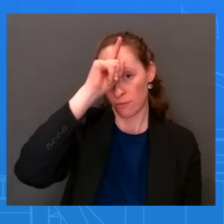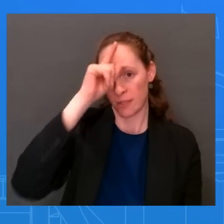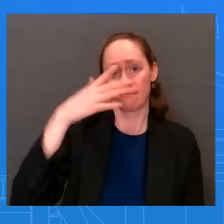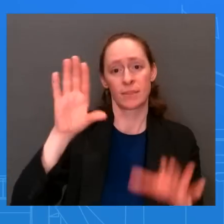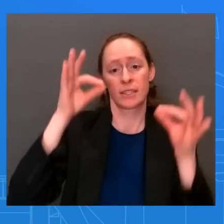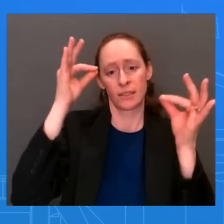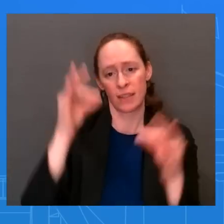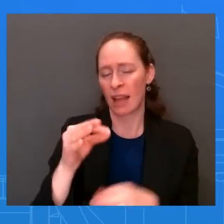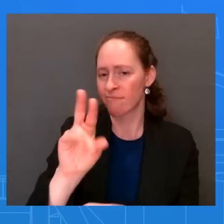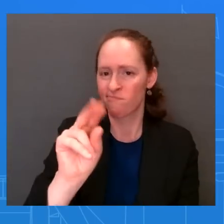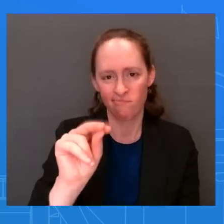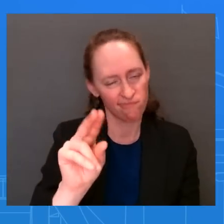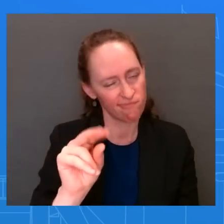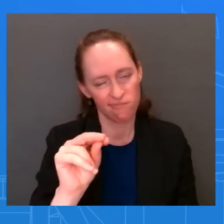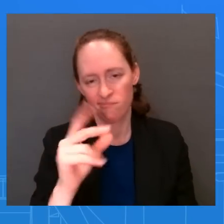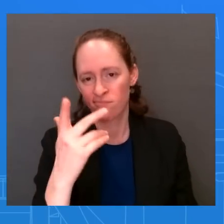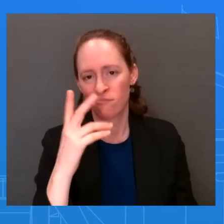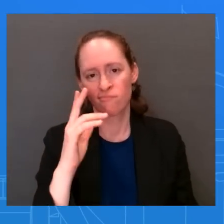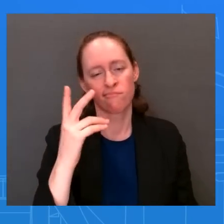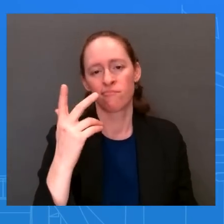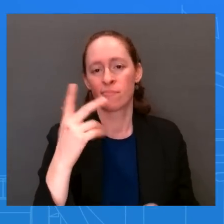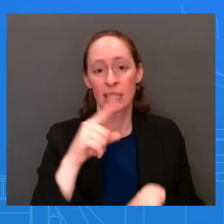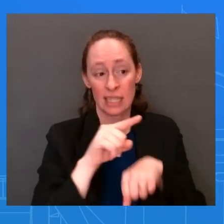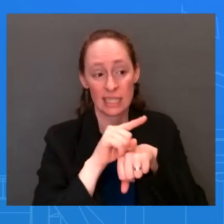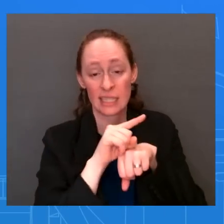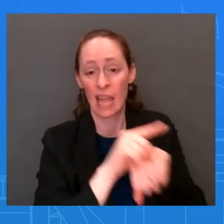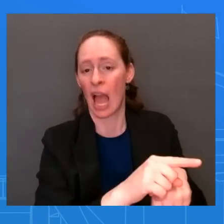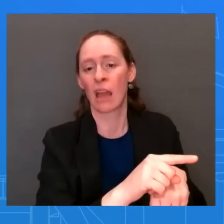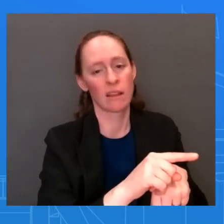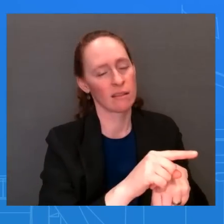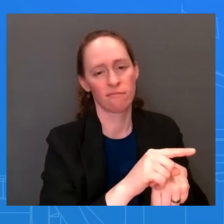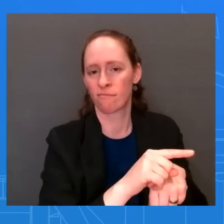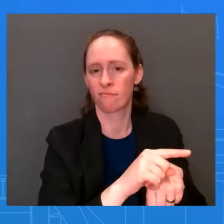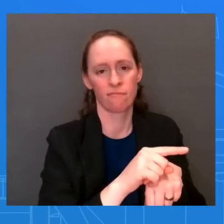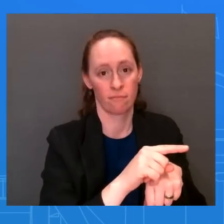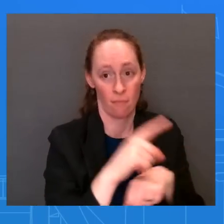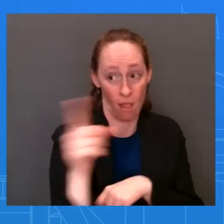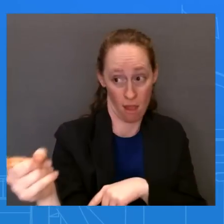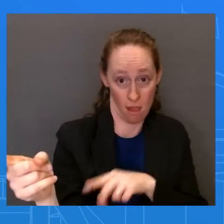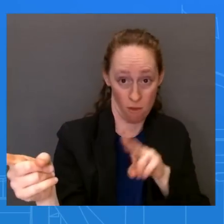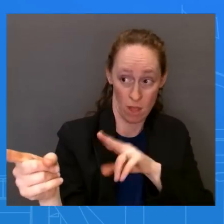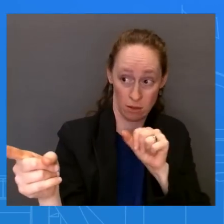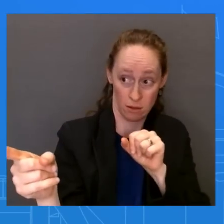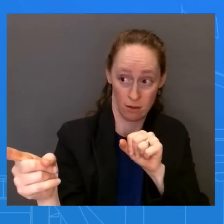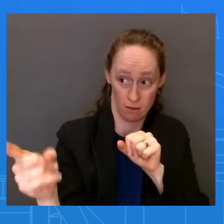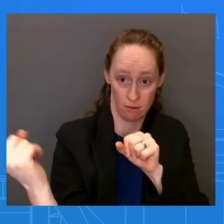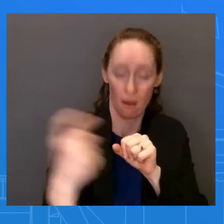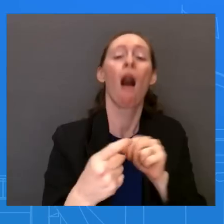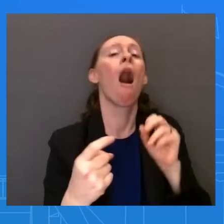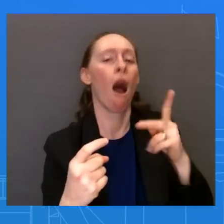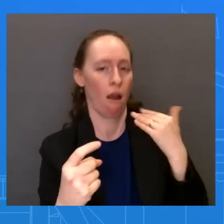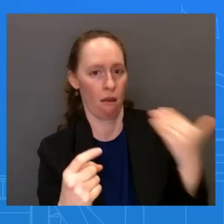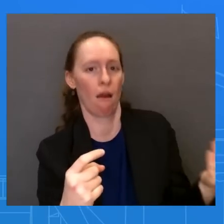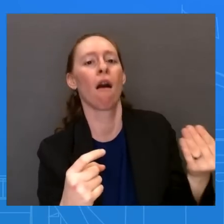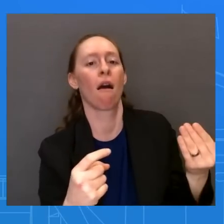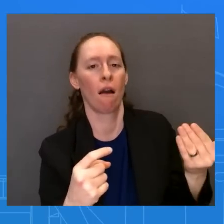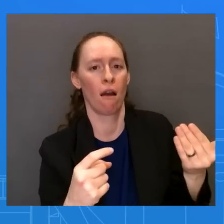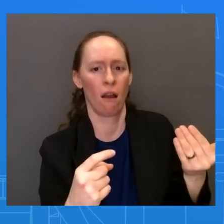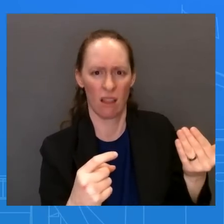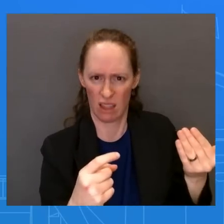So there seems to be a kind of deadlock situation here. What's the administration doing about it? Ms. Jean-Pierre: So, I was asked this question yesterday.